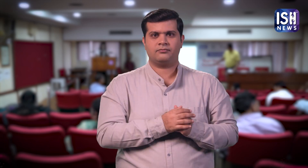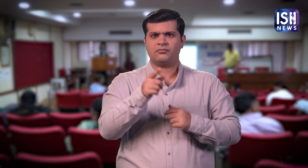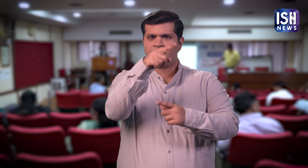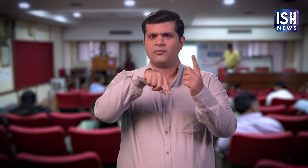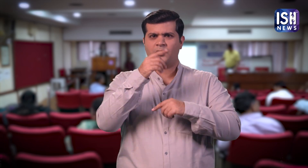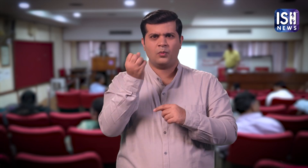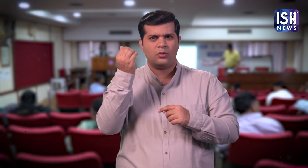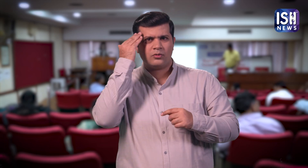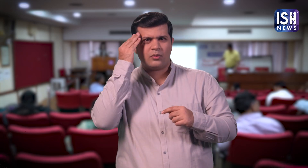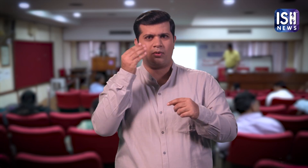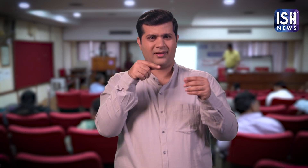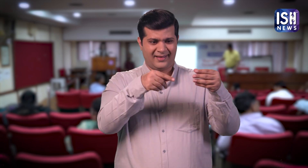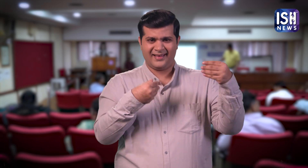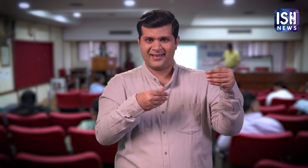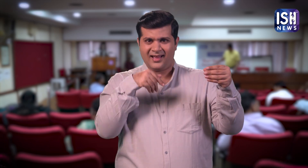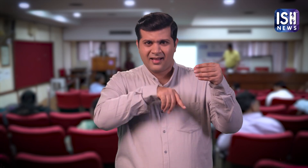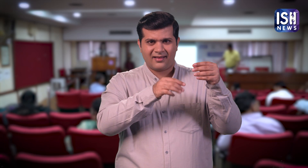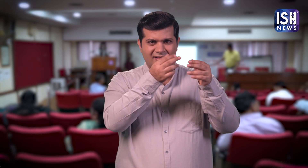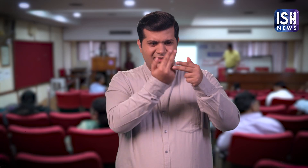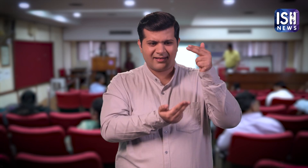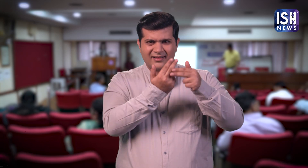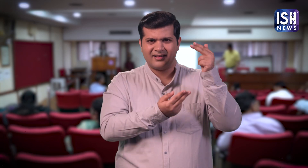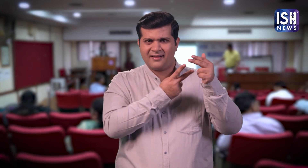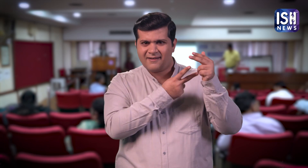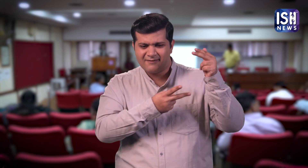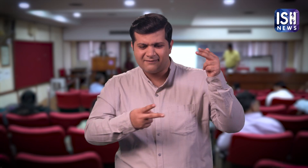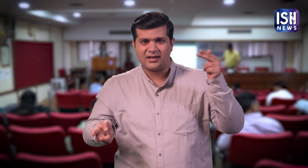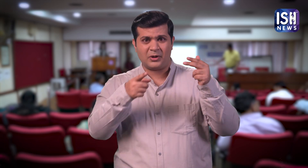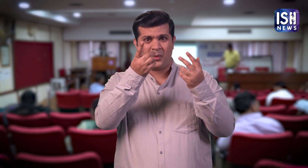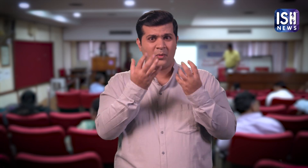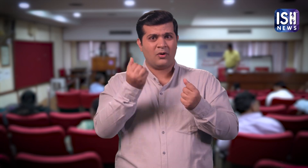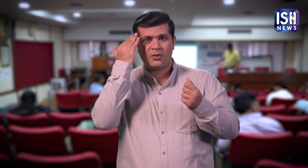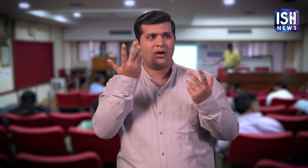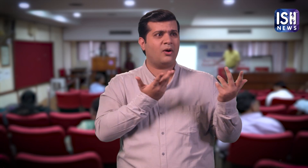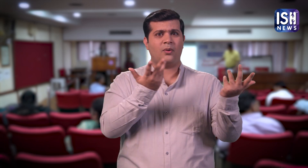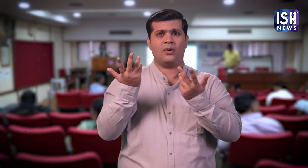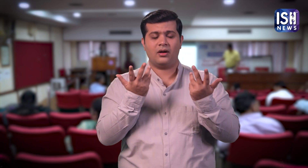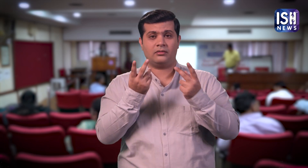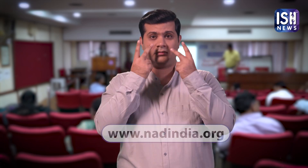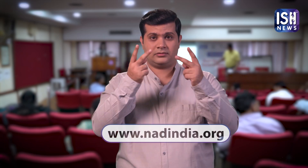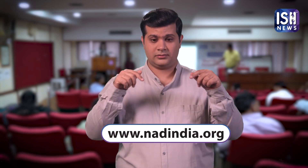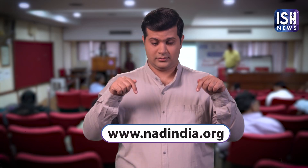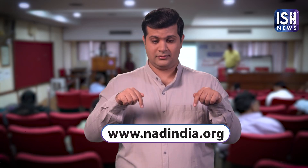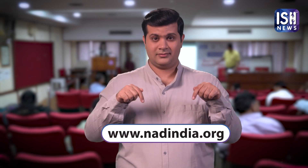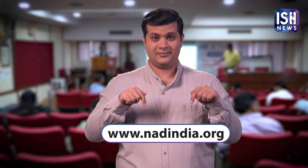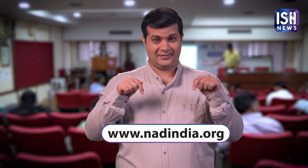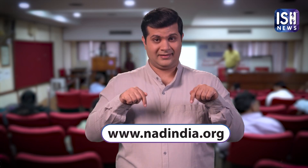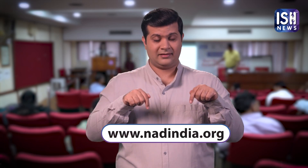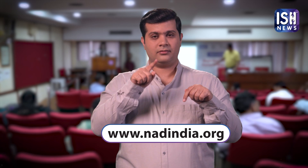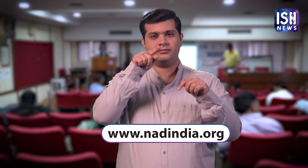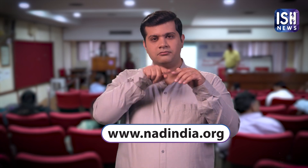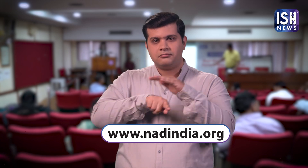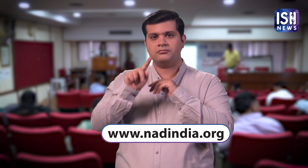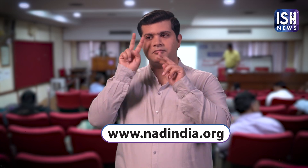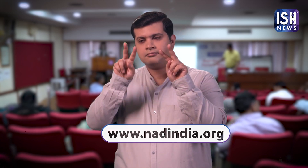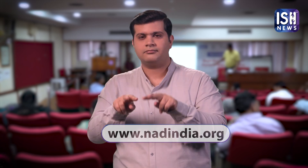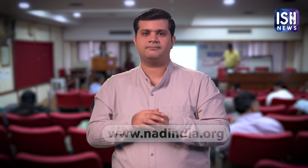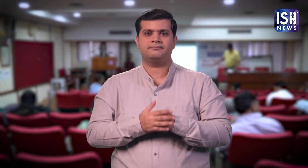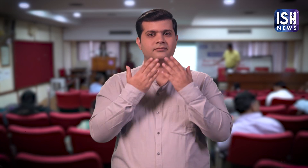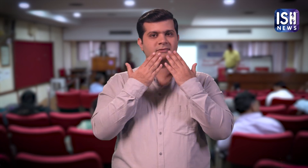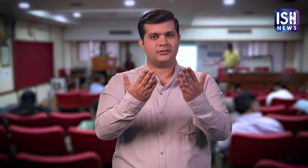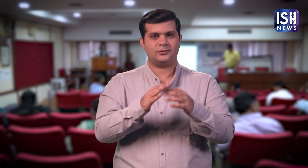To read the various recommendations, click here. Thank you.